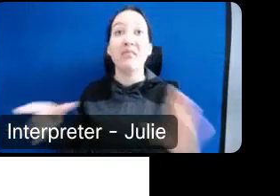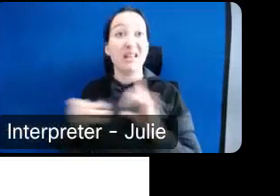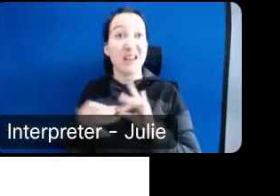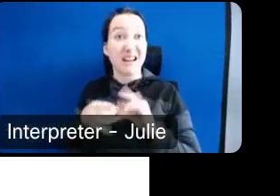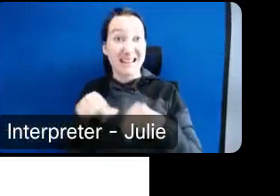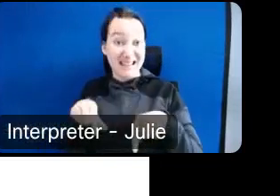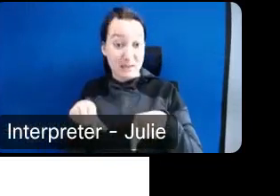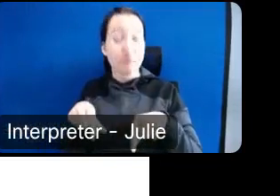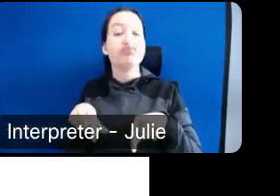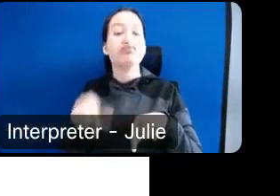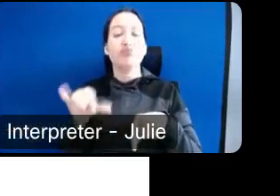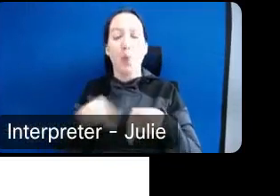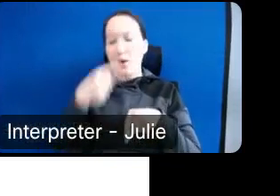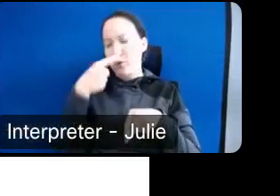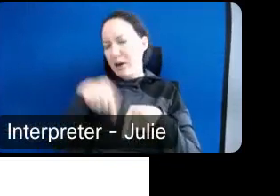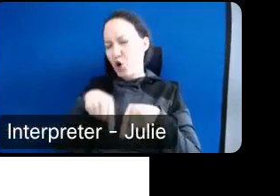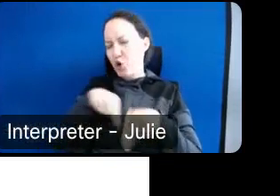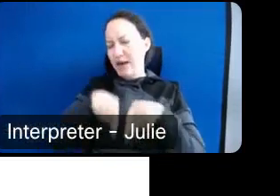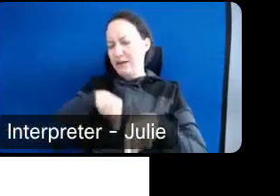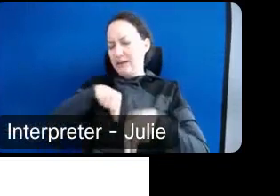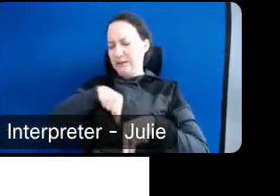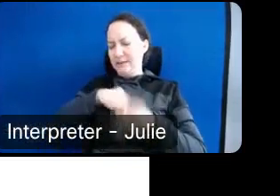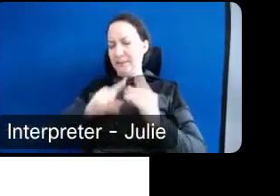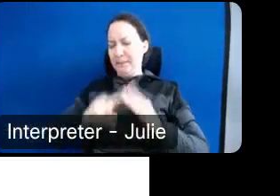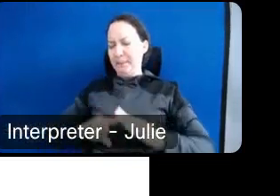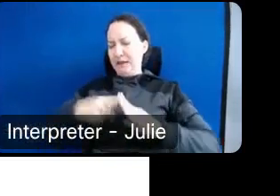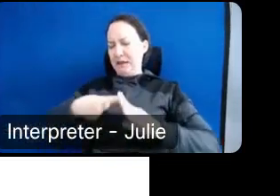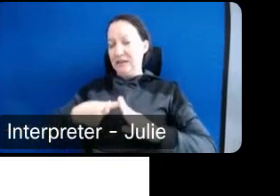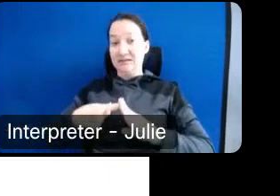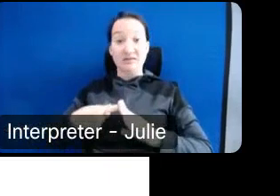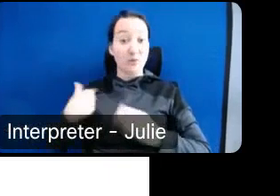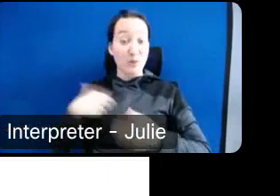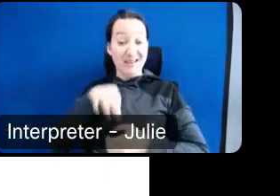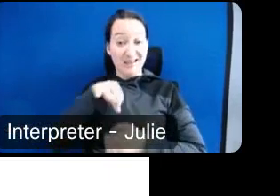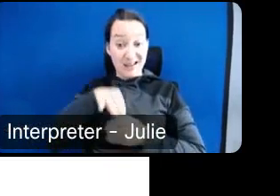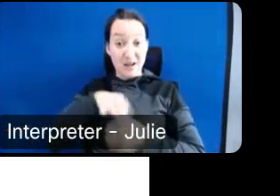Okay, I'm going to go back to the beginning, which was we elected the board and all of that.